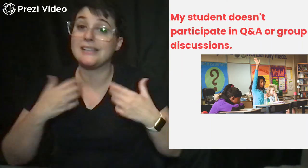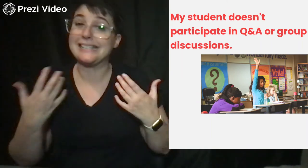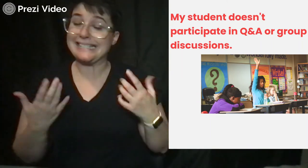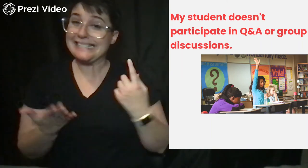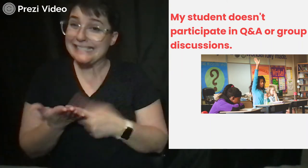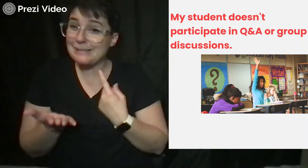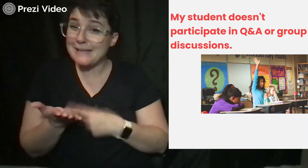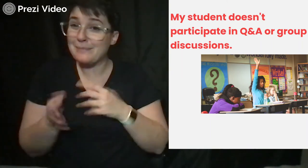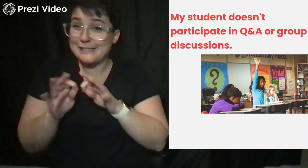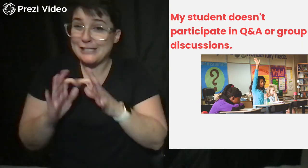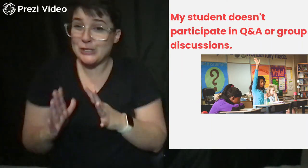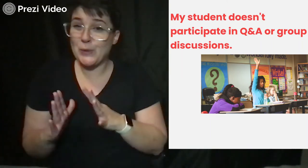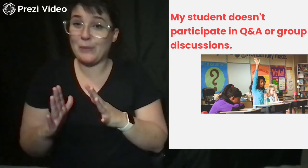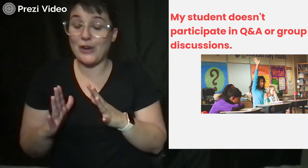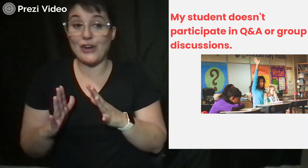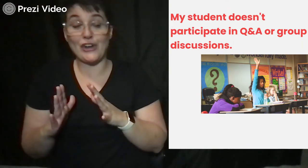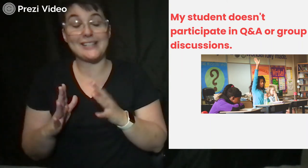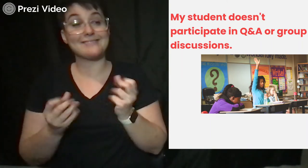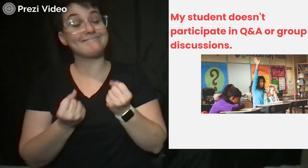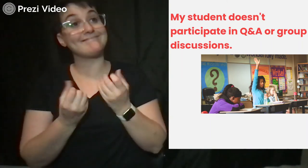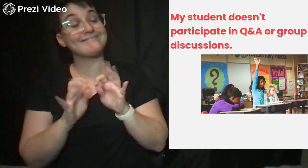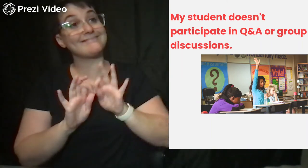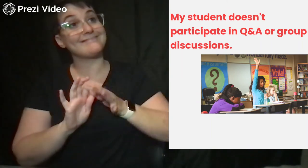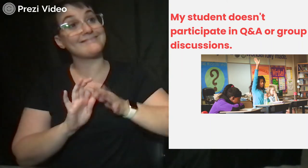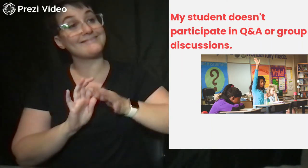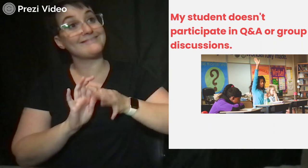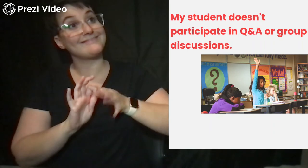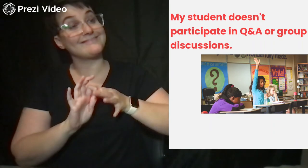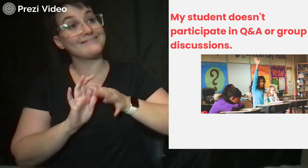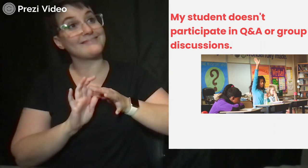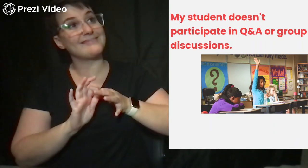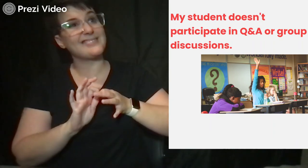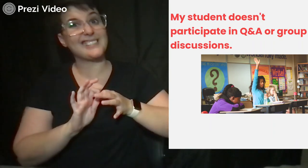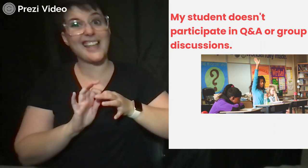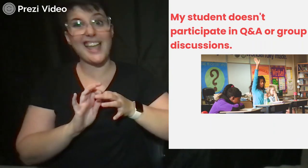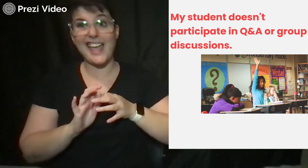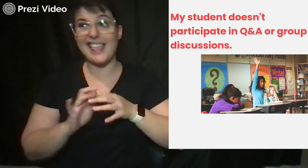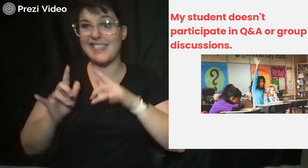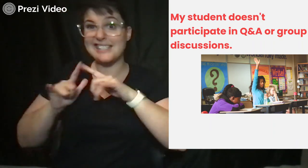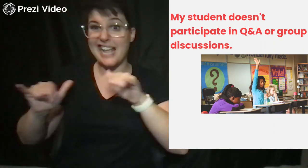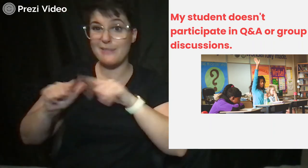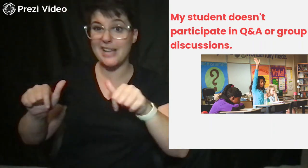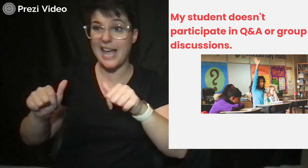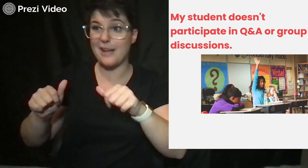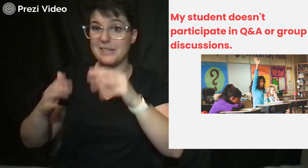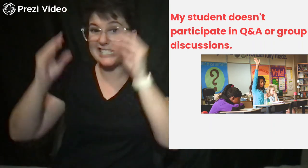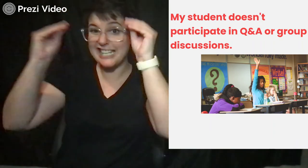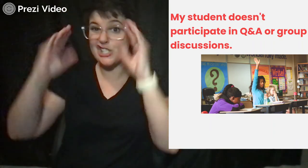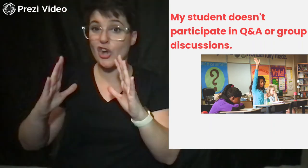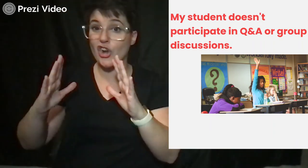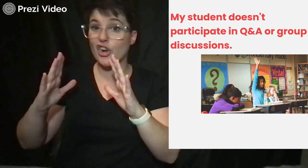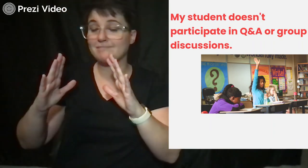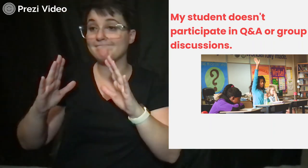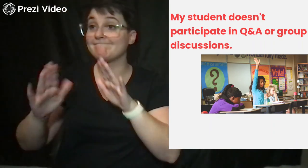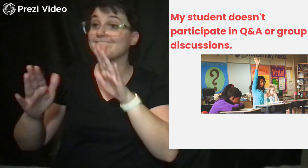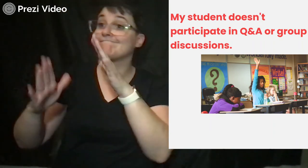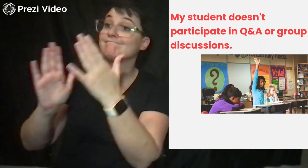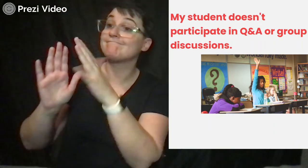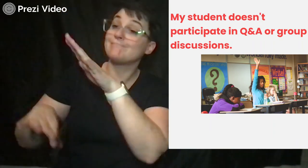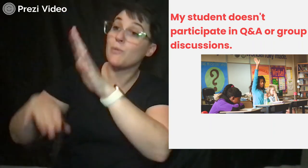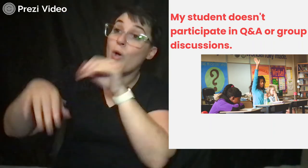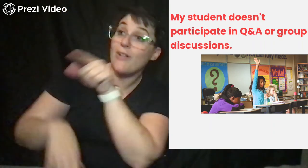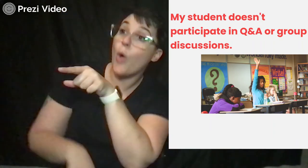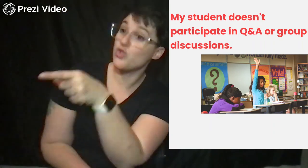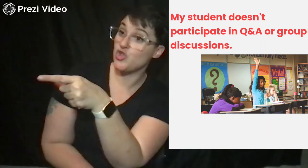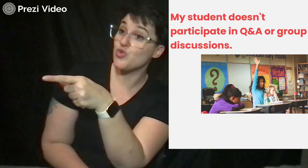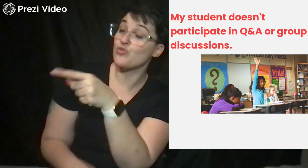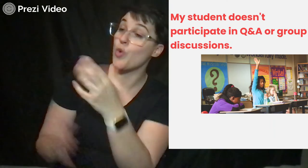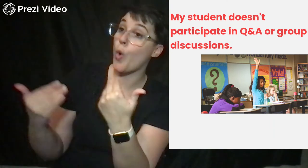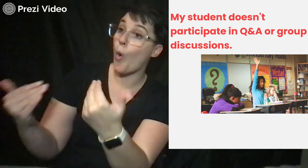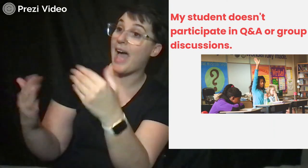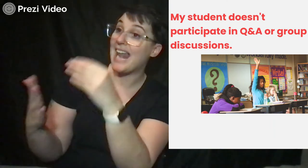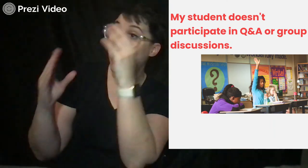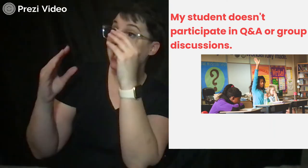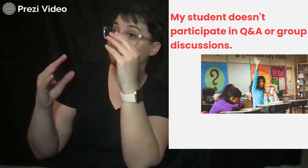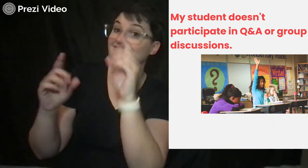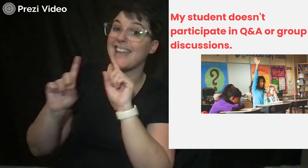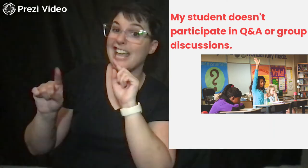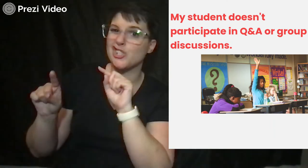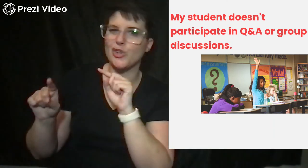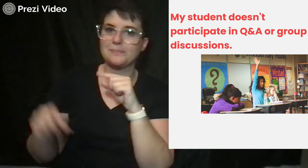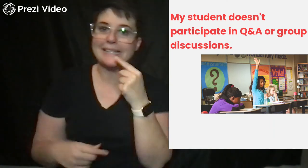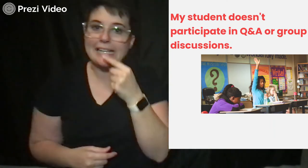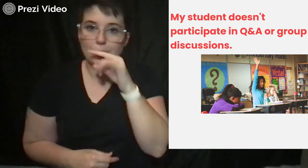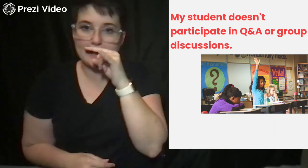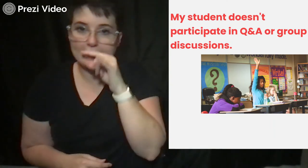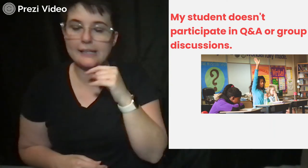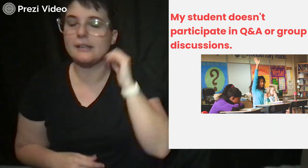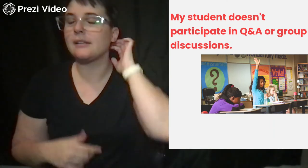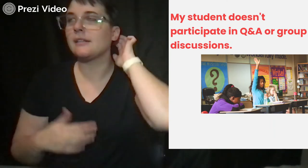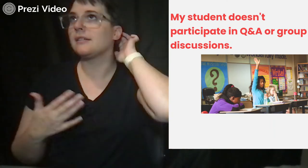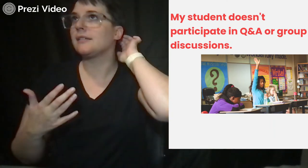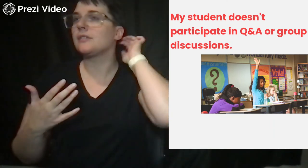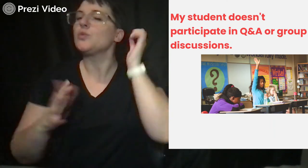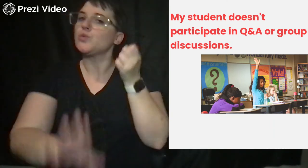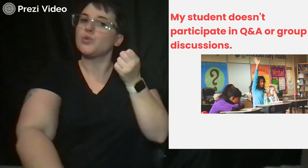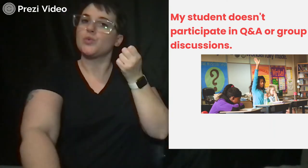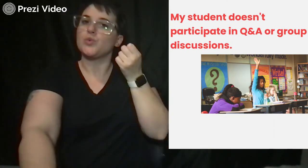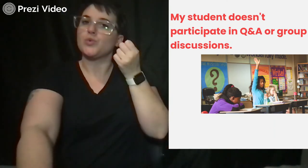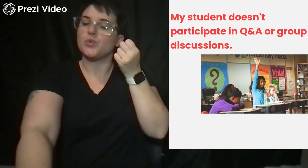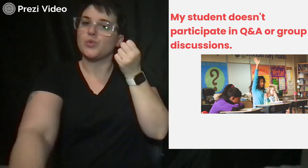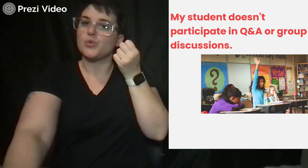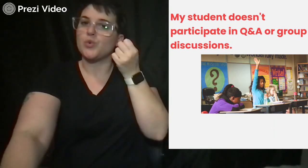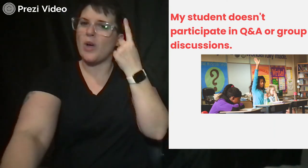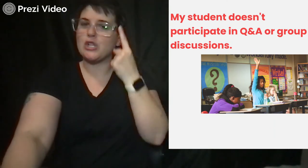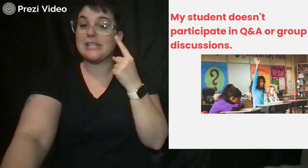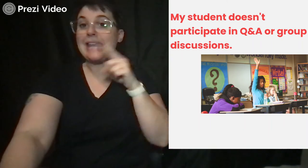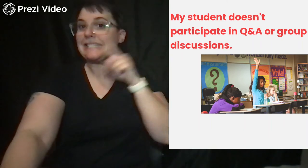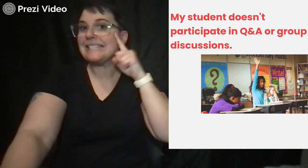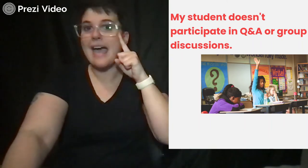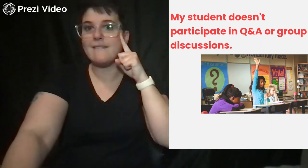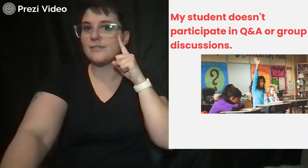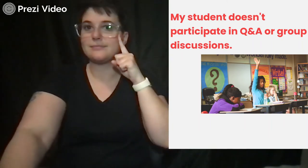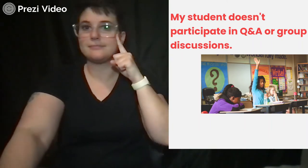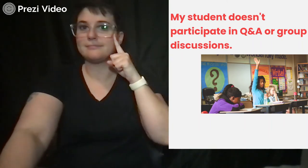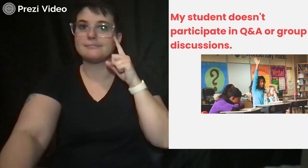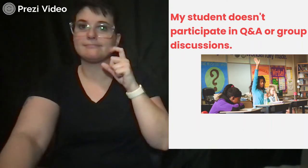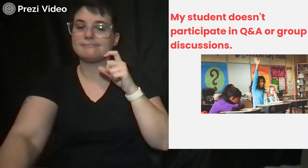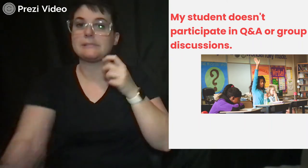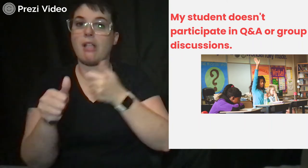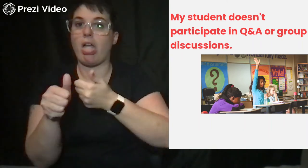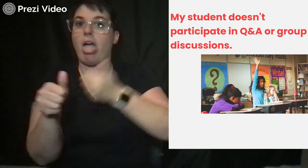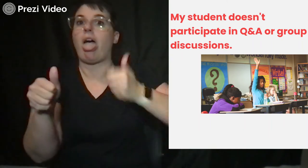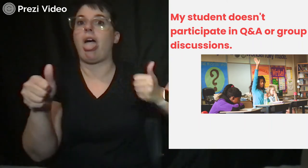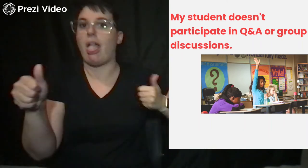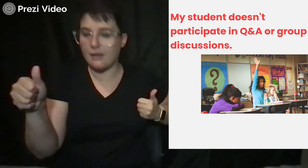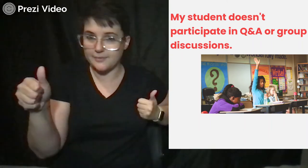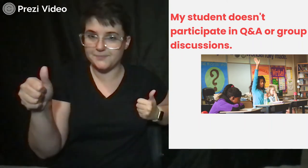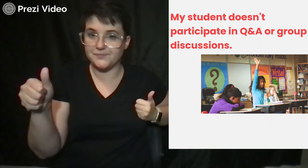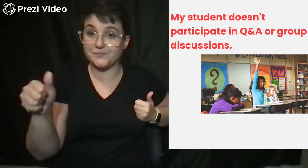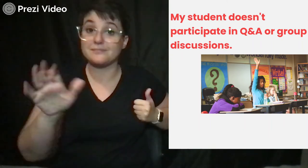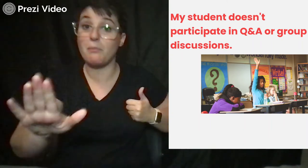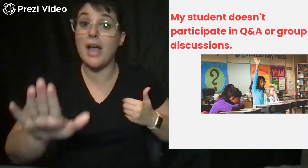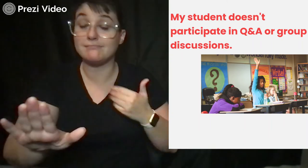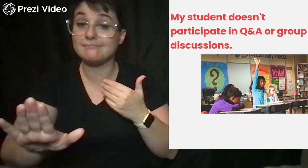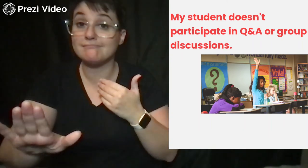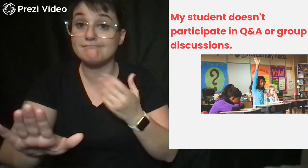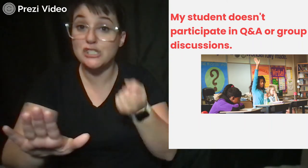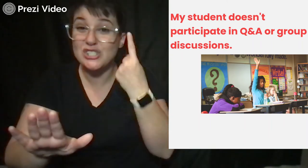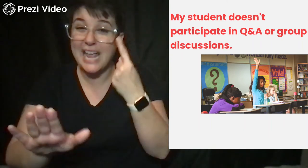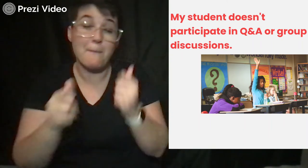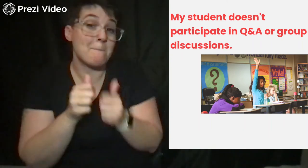Often, a hearing student is answering before the interpreter is even finished.